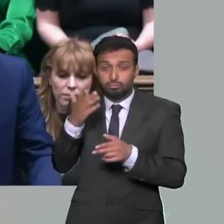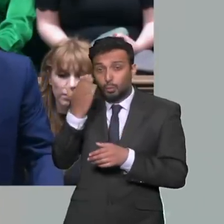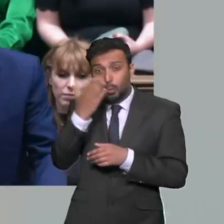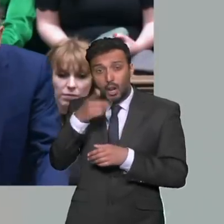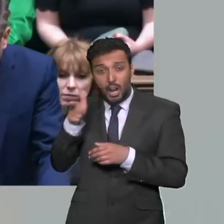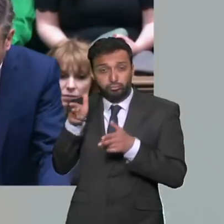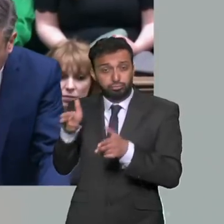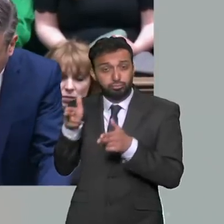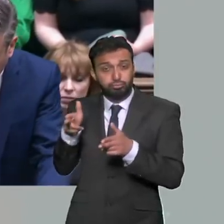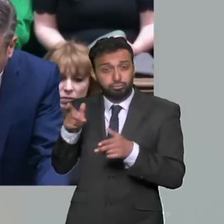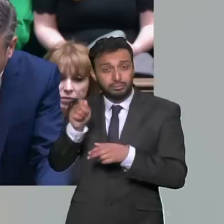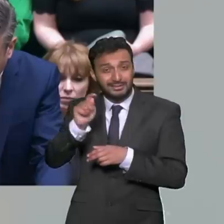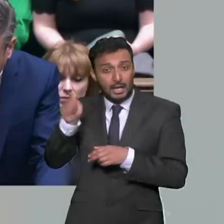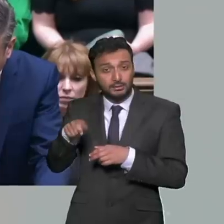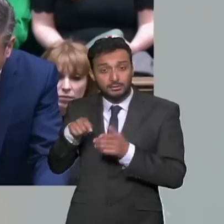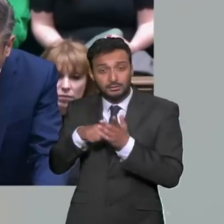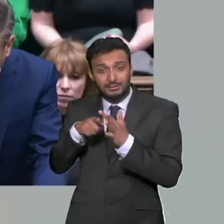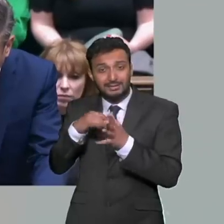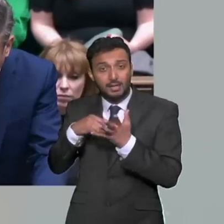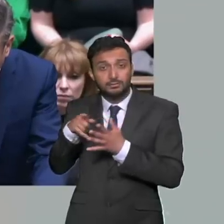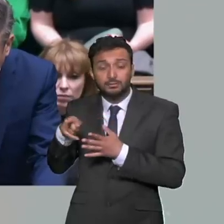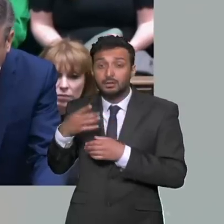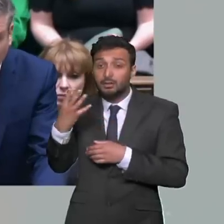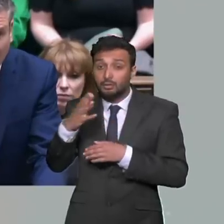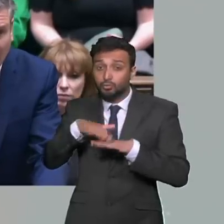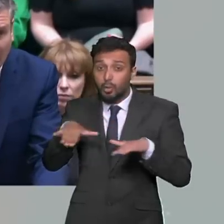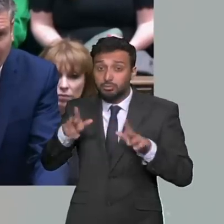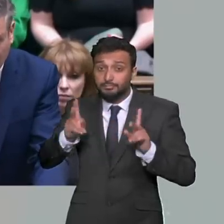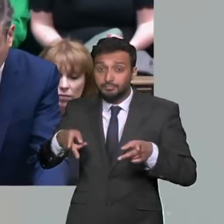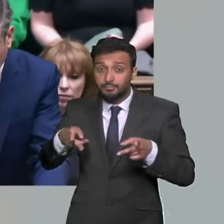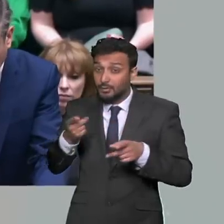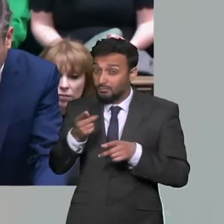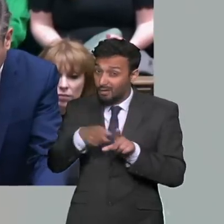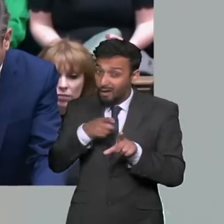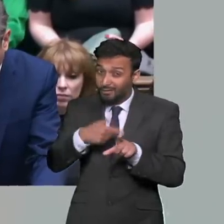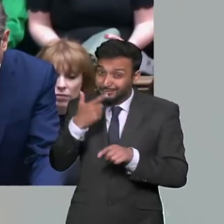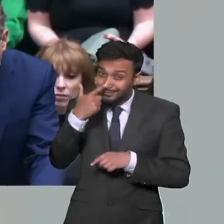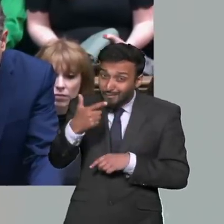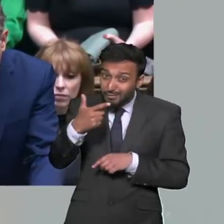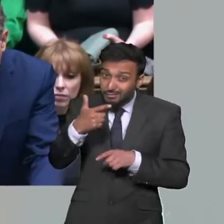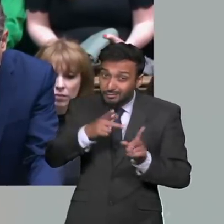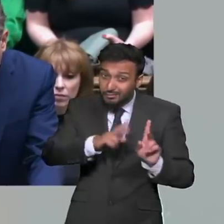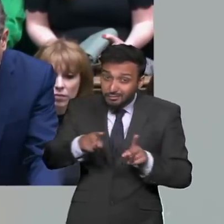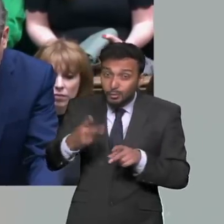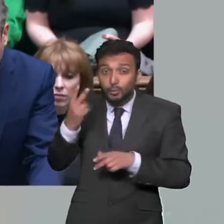Nineteen children have died, some as young as seven, as well as two adults believed to be teachers.